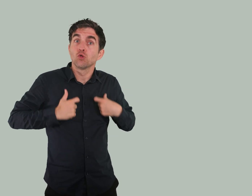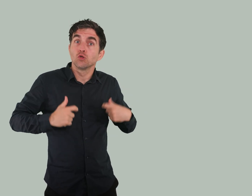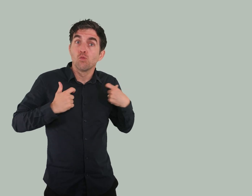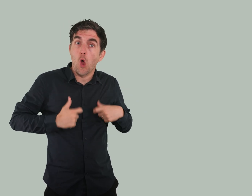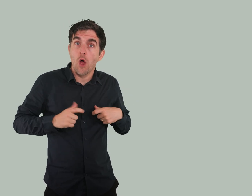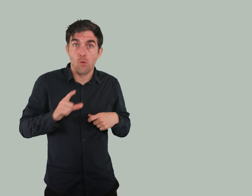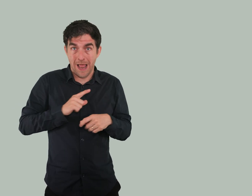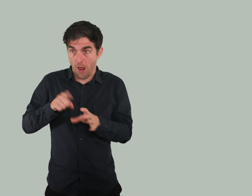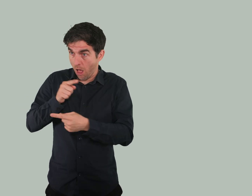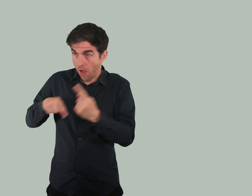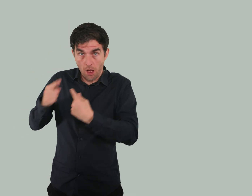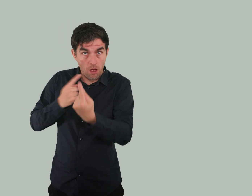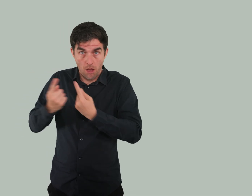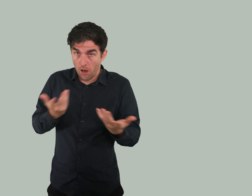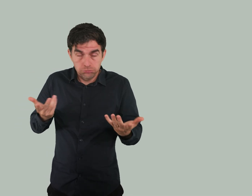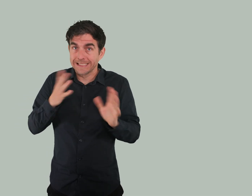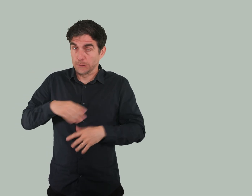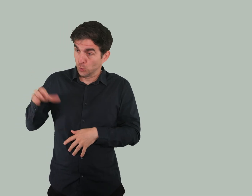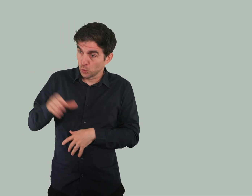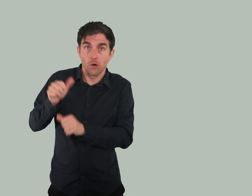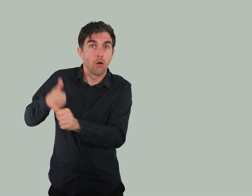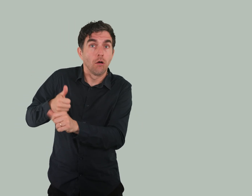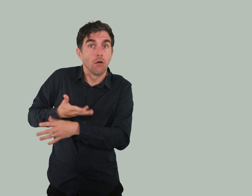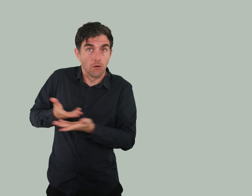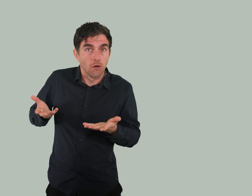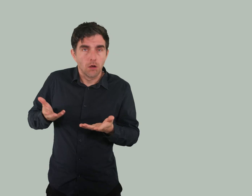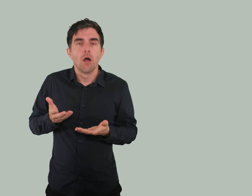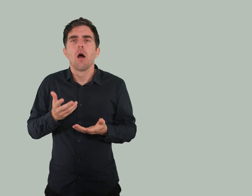a full-time social worker to support younger staff.